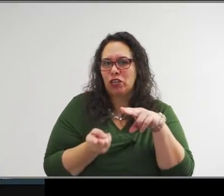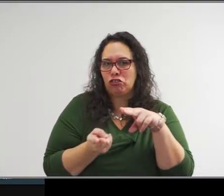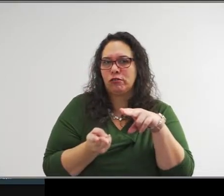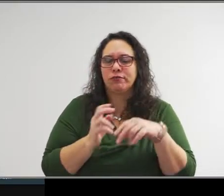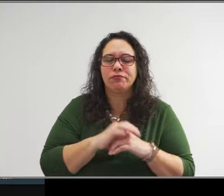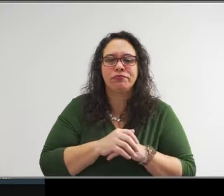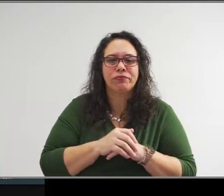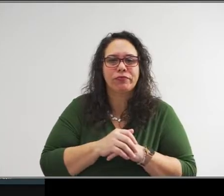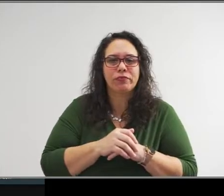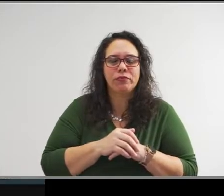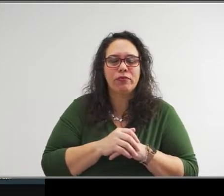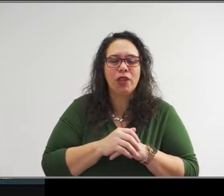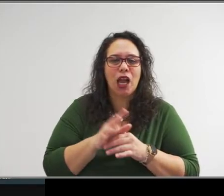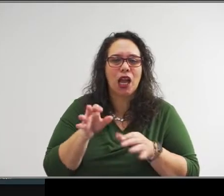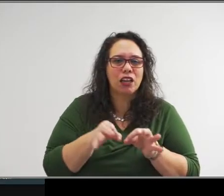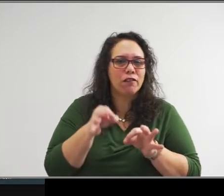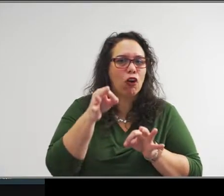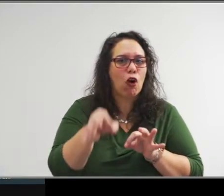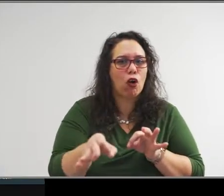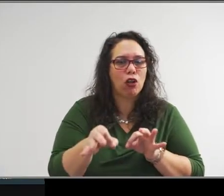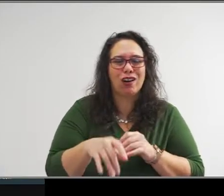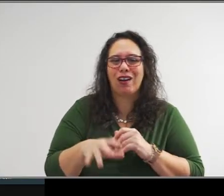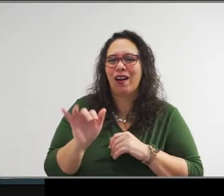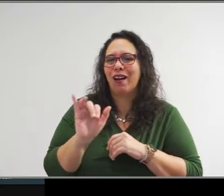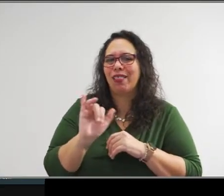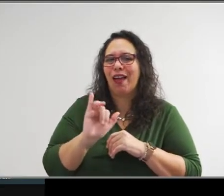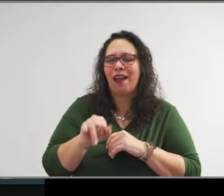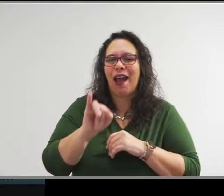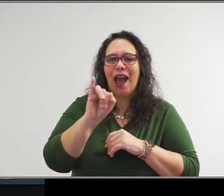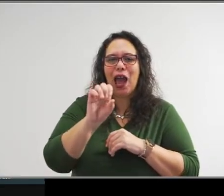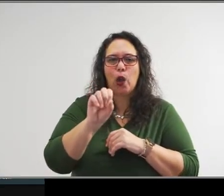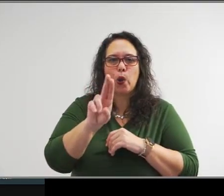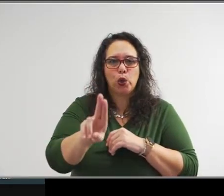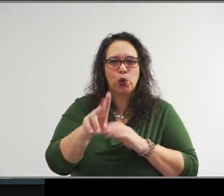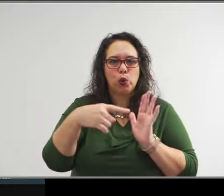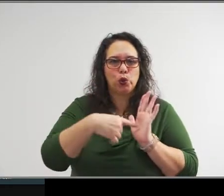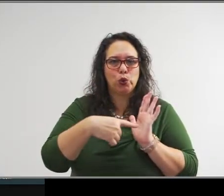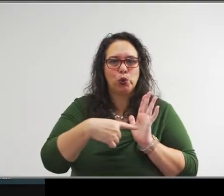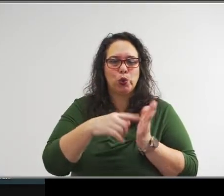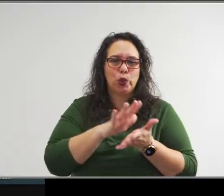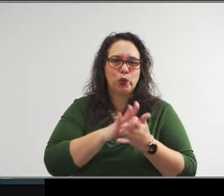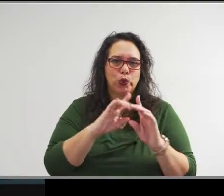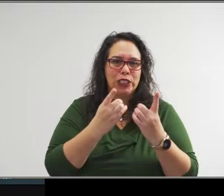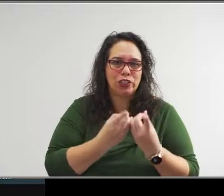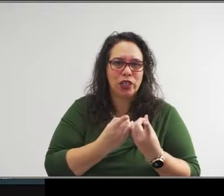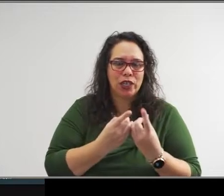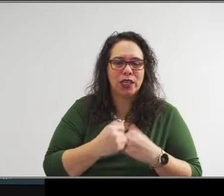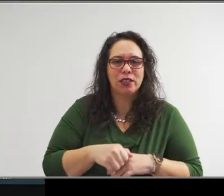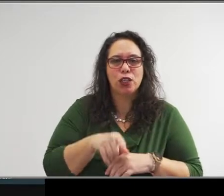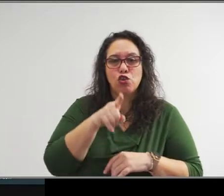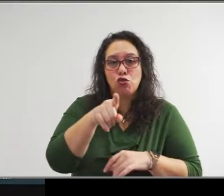And deferrals are essentially an IOU issued to school districts, basically saying, "You can spend the money,